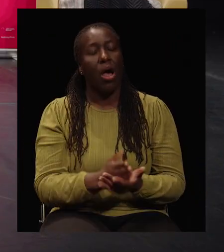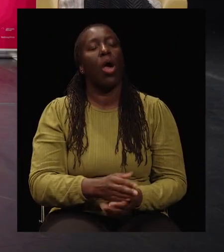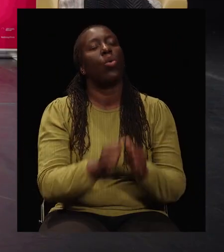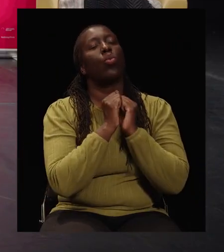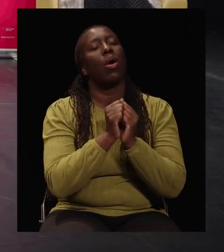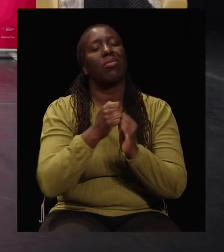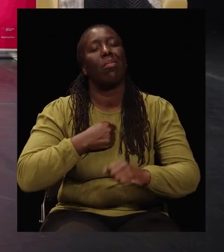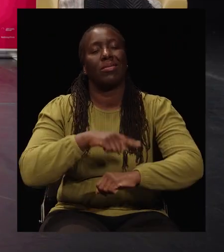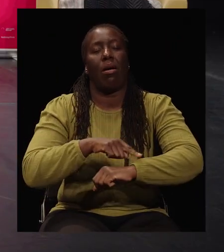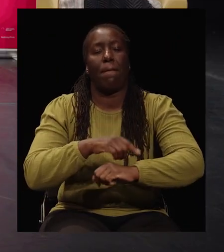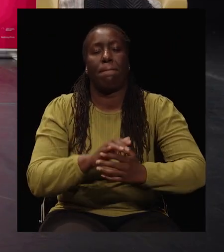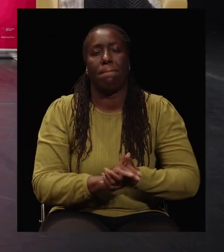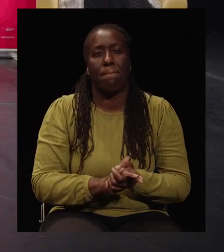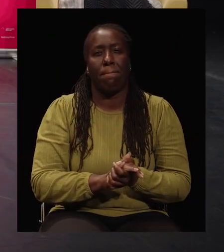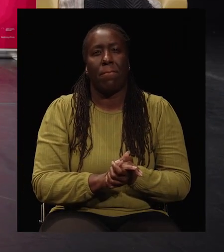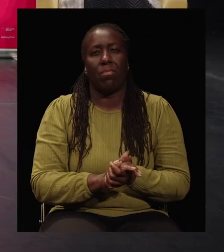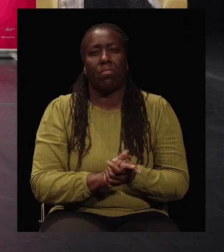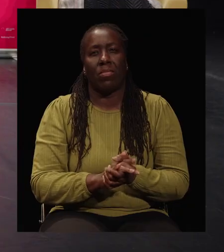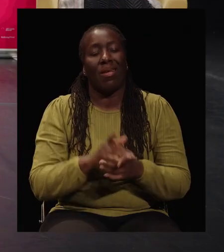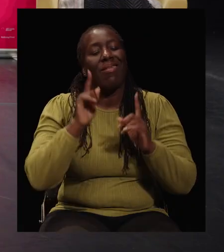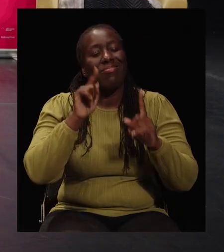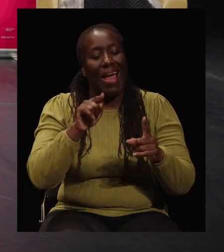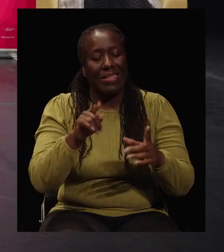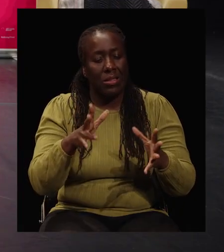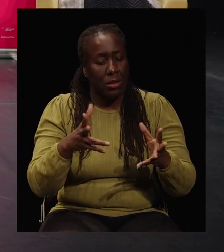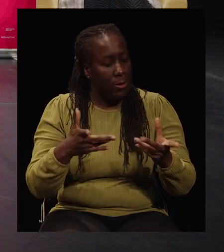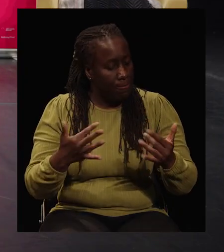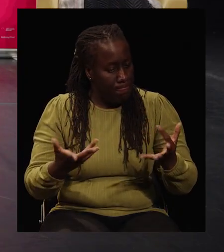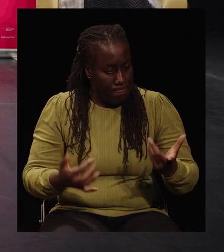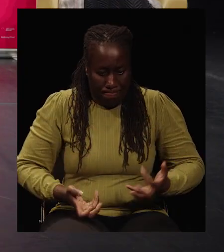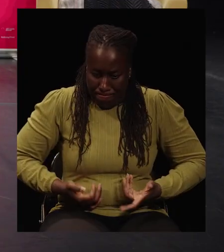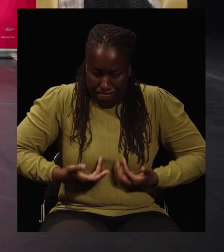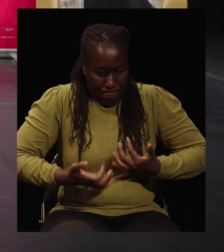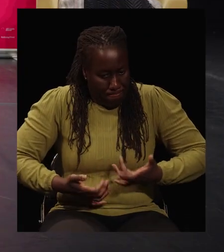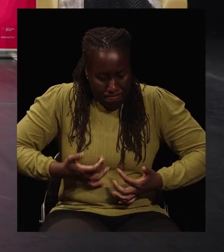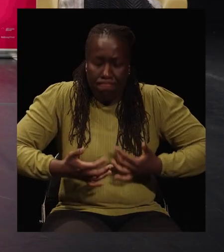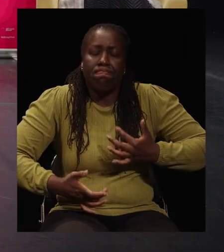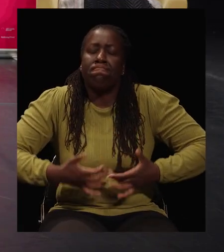and that gives me, that really feeds me back and that energises me.